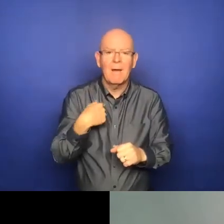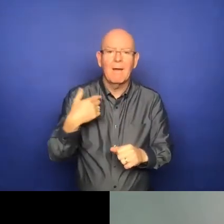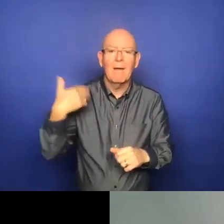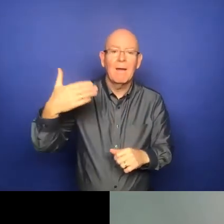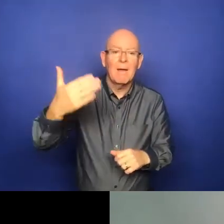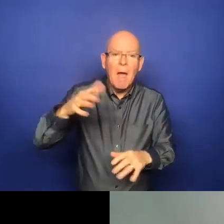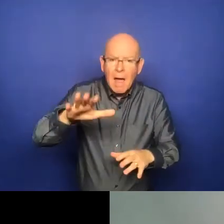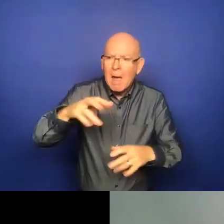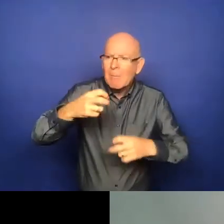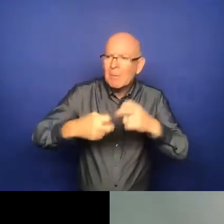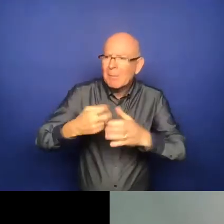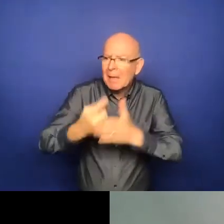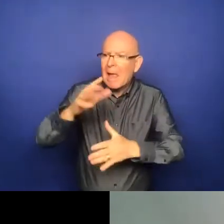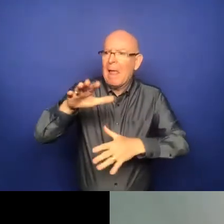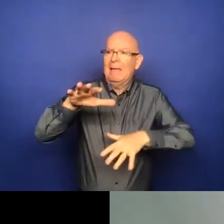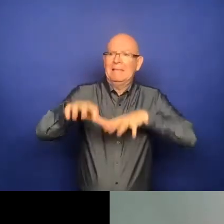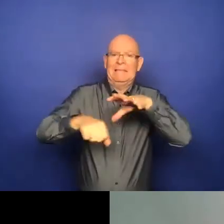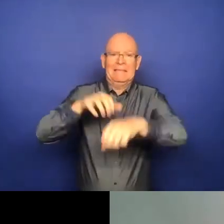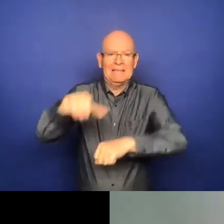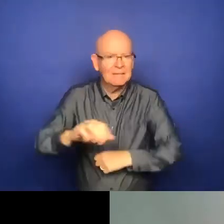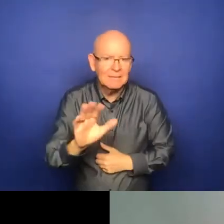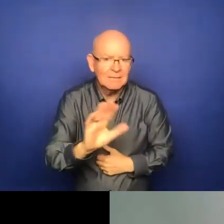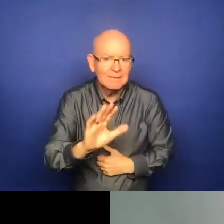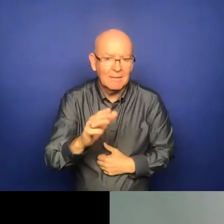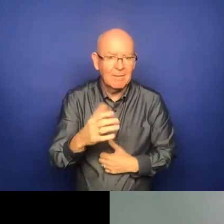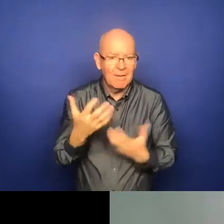place. And if we are going to rely more on phone and Internet